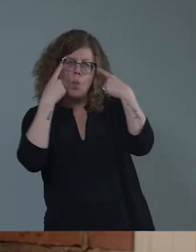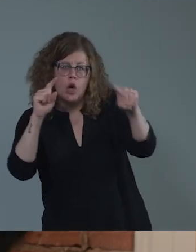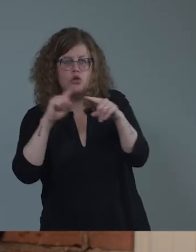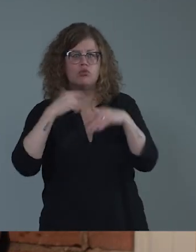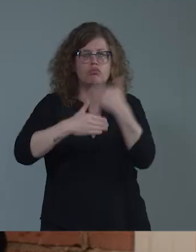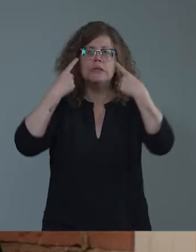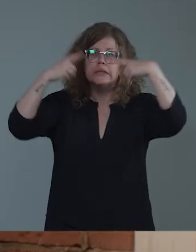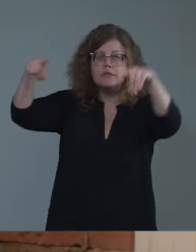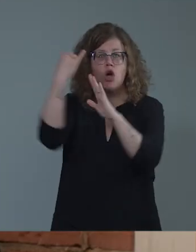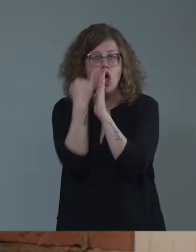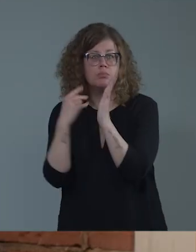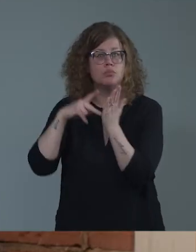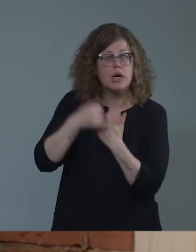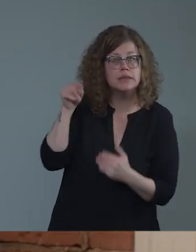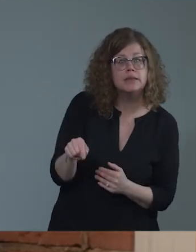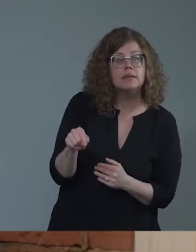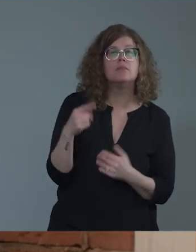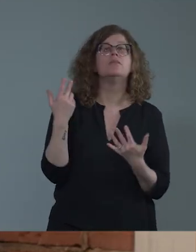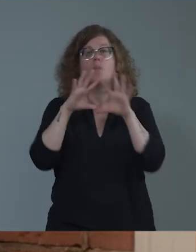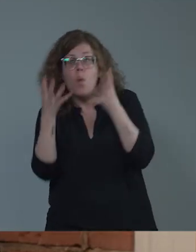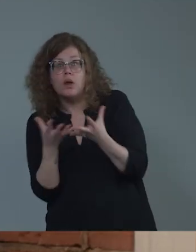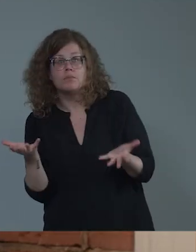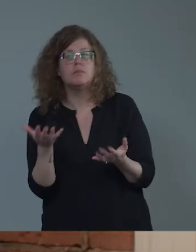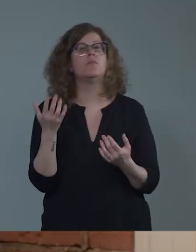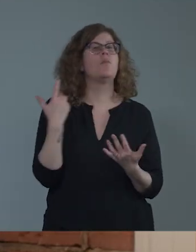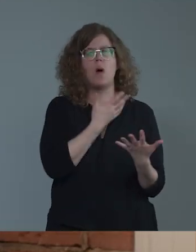But we need to do it in a way that ensures that there are steps in the process,